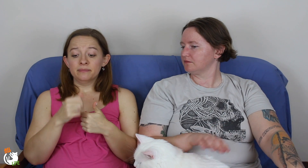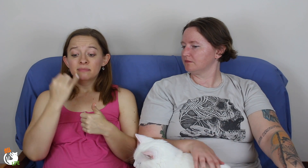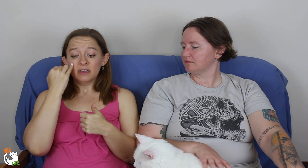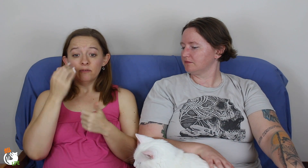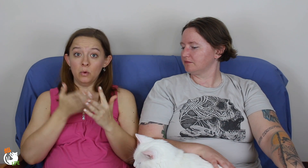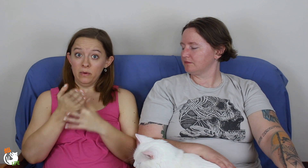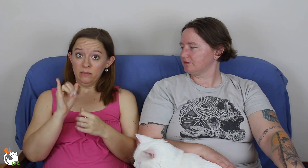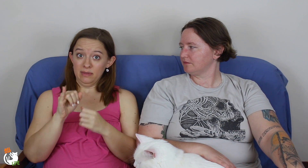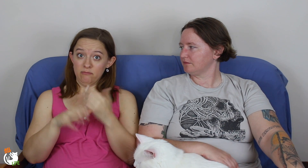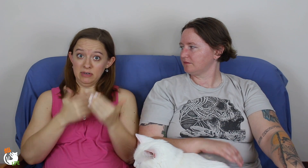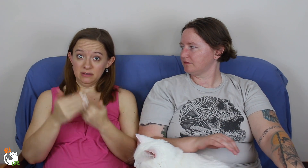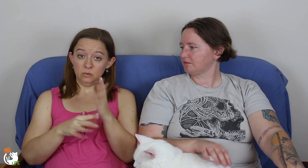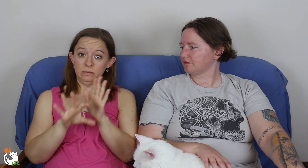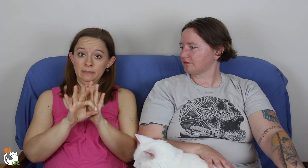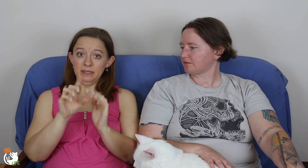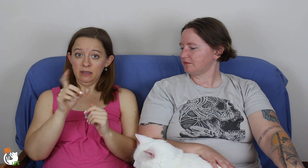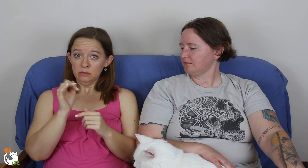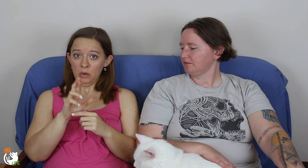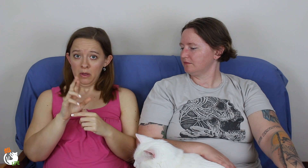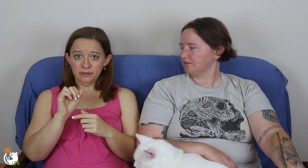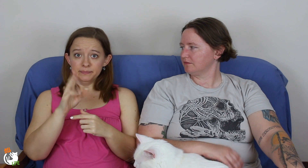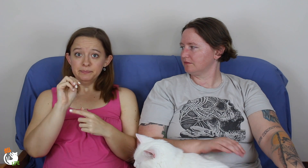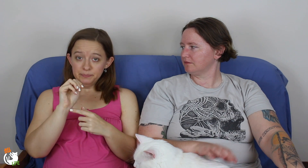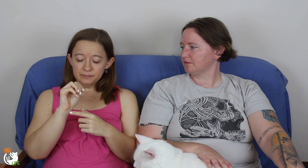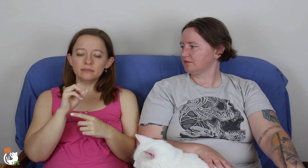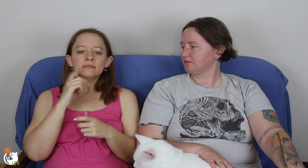remember if you're going through that process of picking the donor sperm,